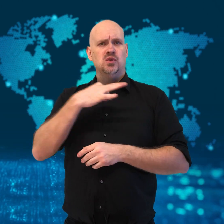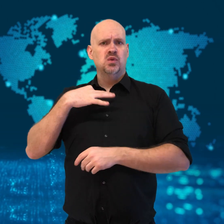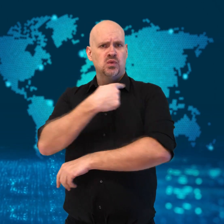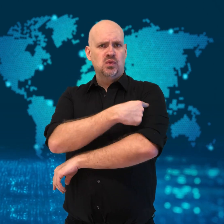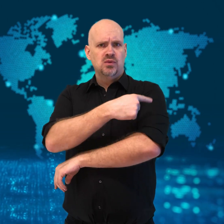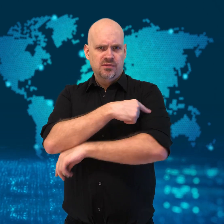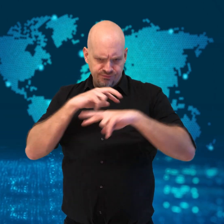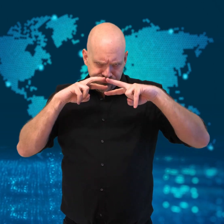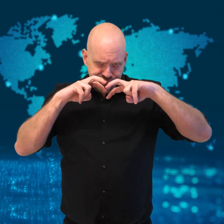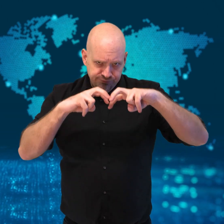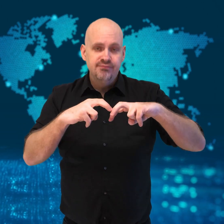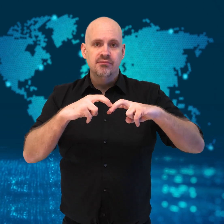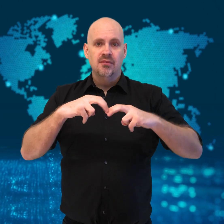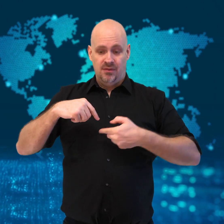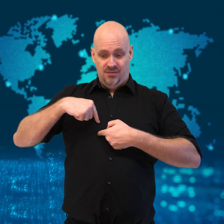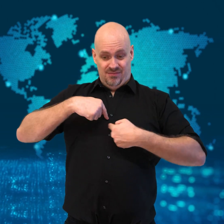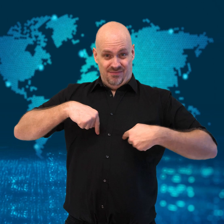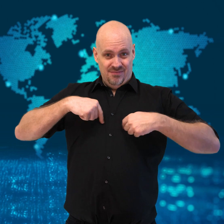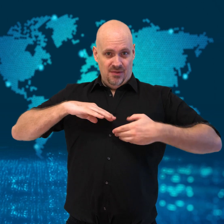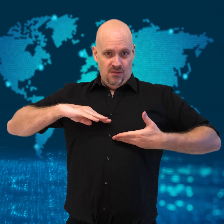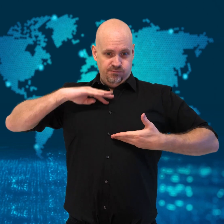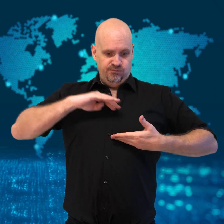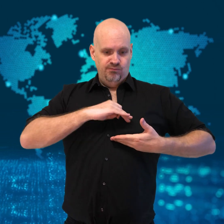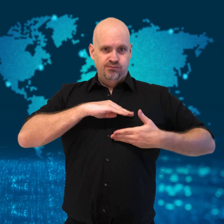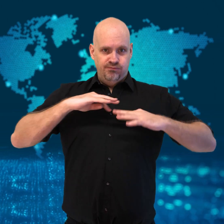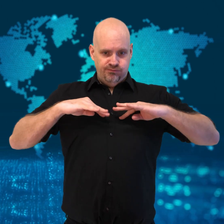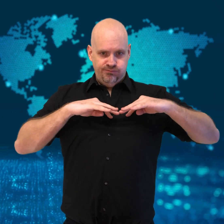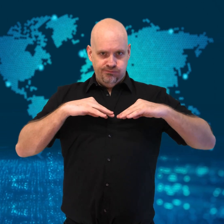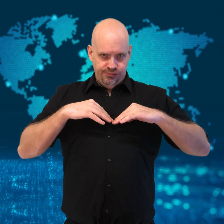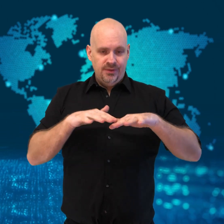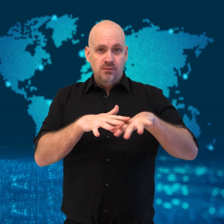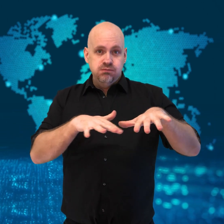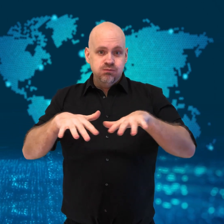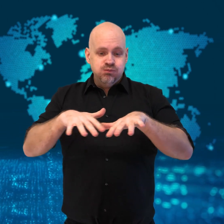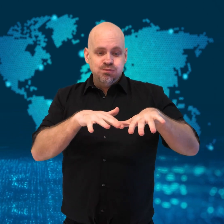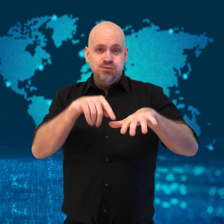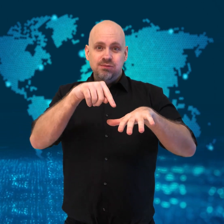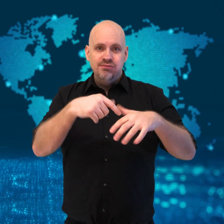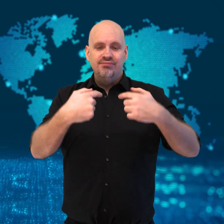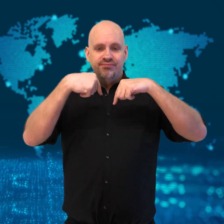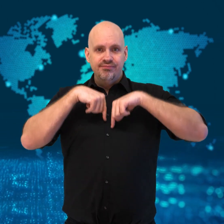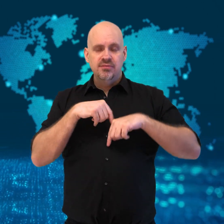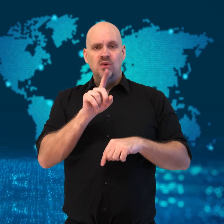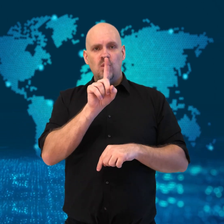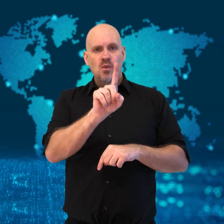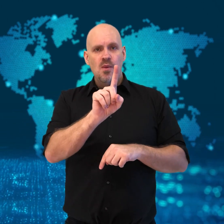Romania’s Orthodox Church has included immersion in holy water